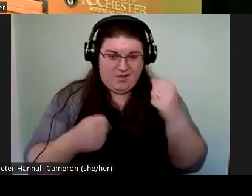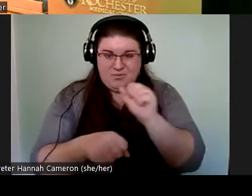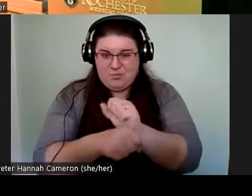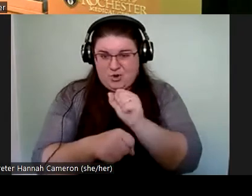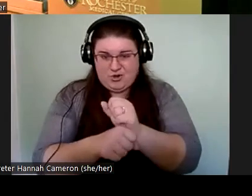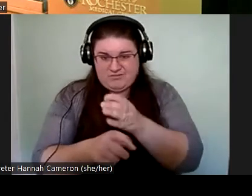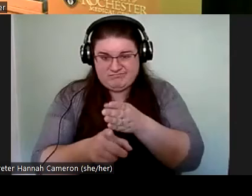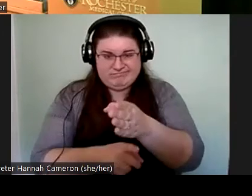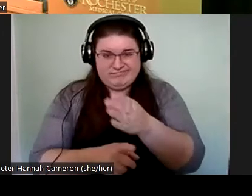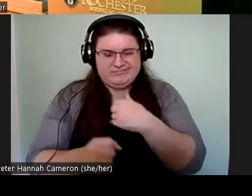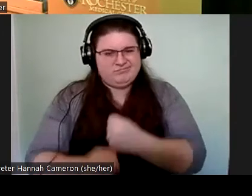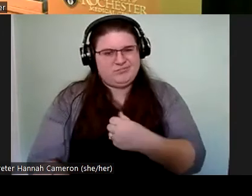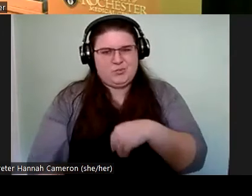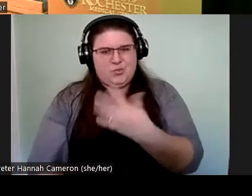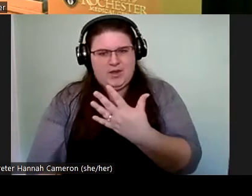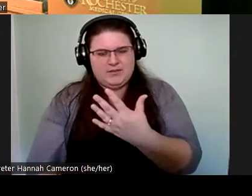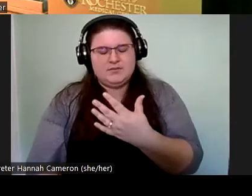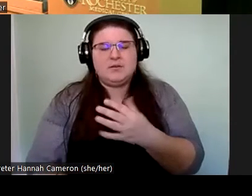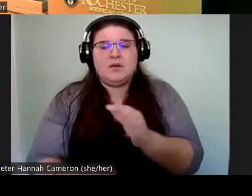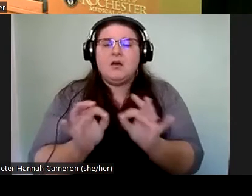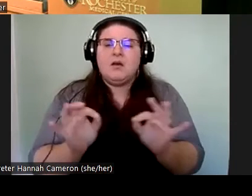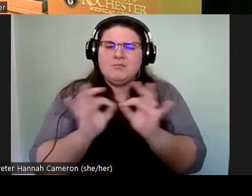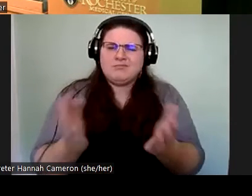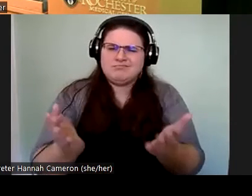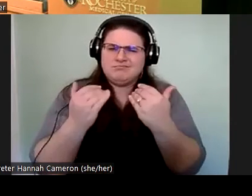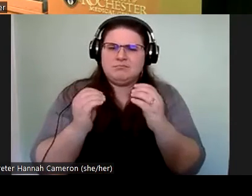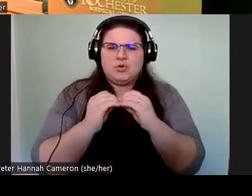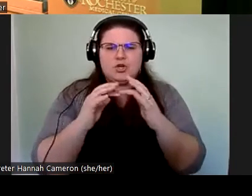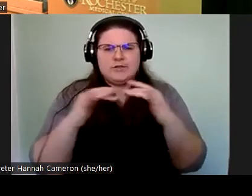creating a culturally ver Workforce is really important and thinking about those additional